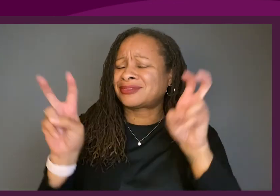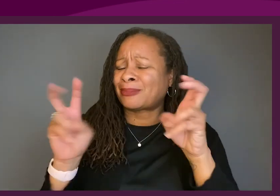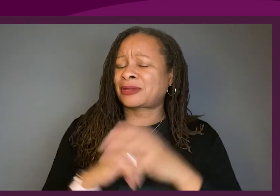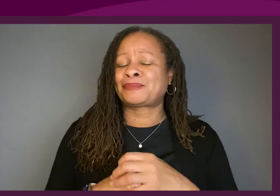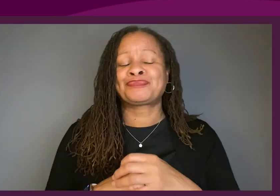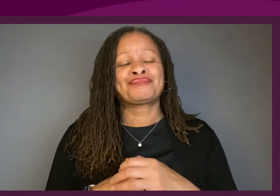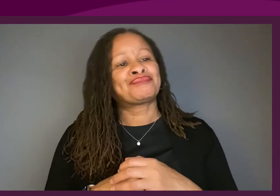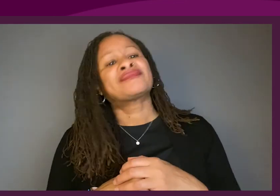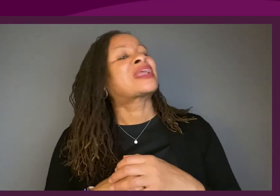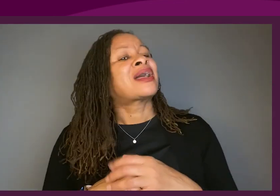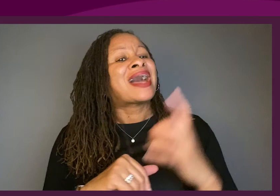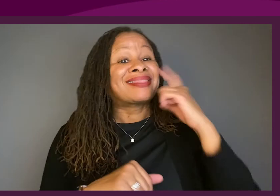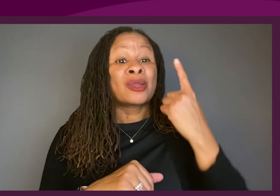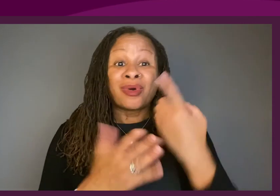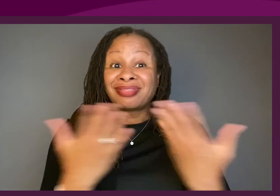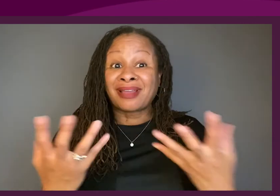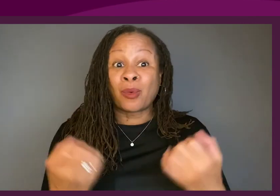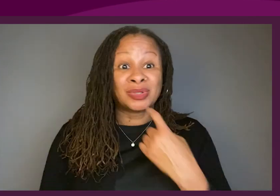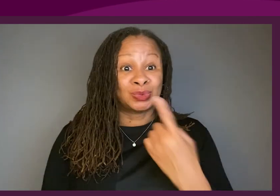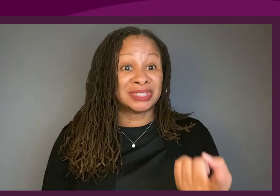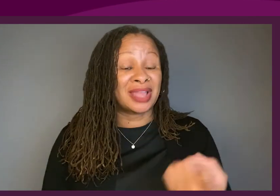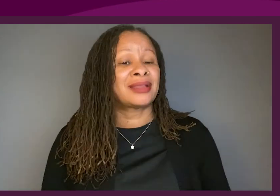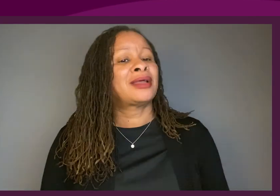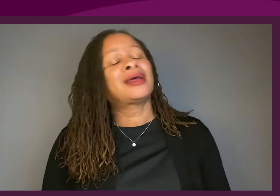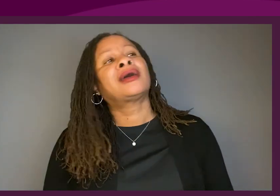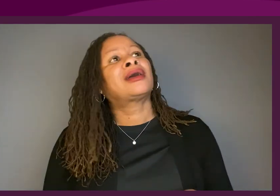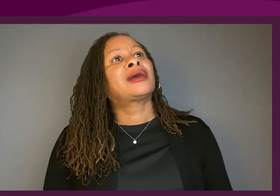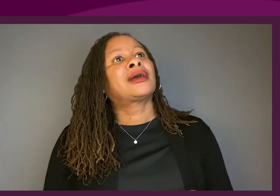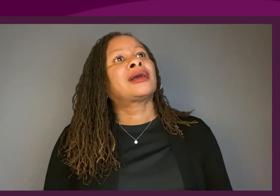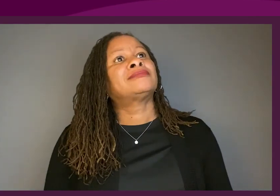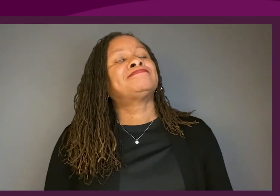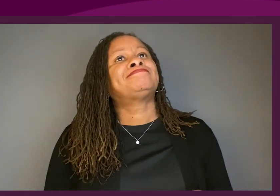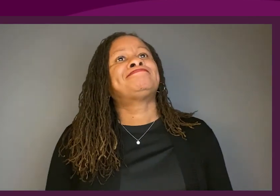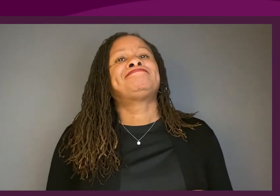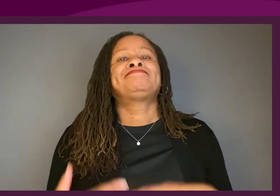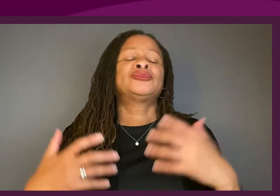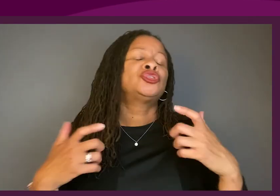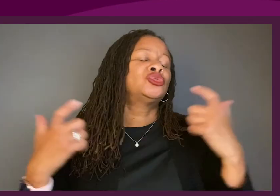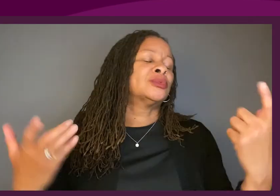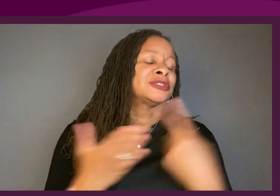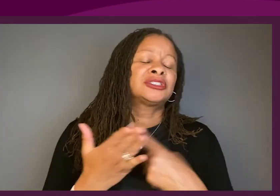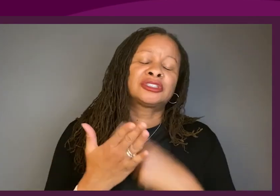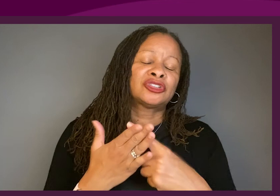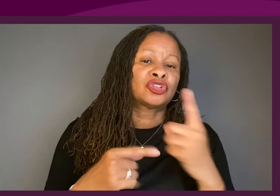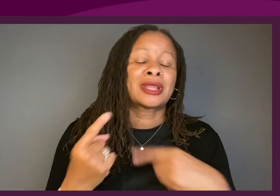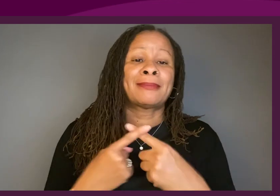I would like to suggest that rather than building back better, we need to be building forward